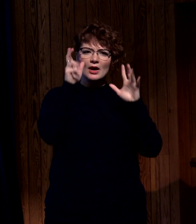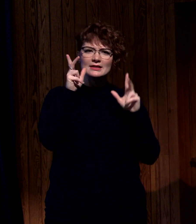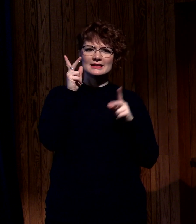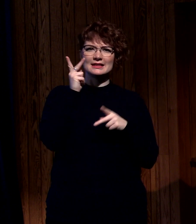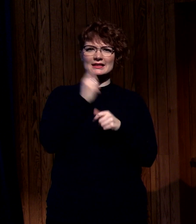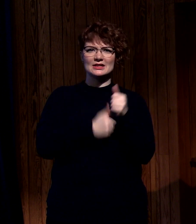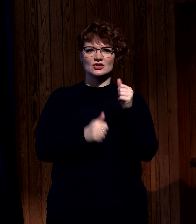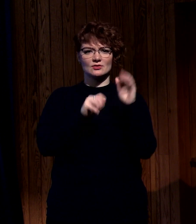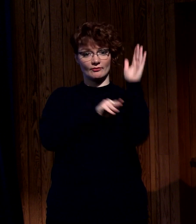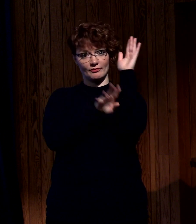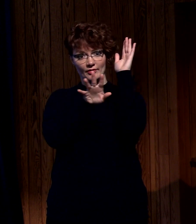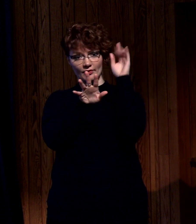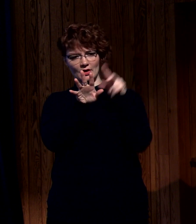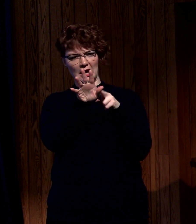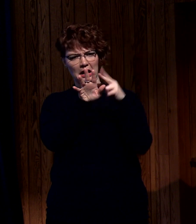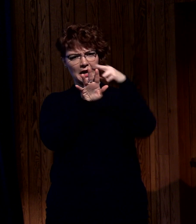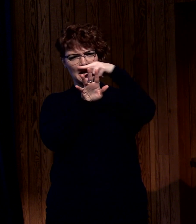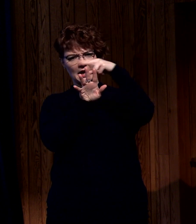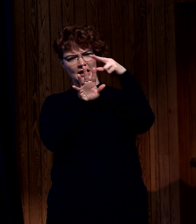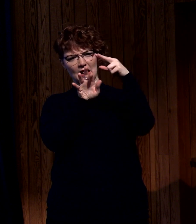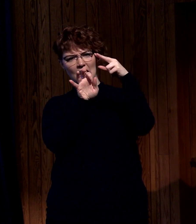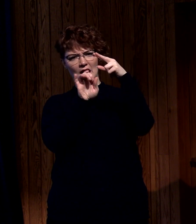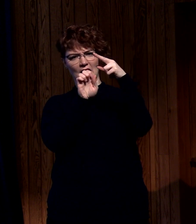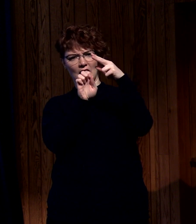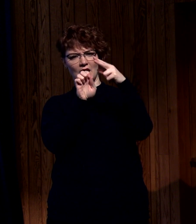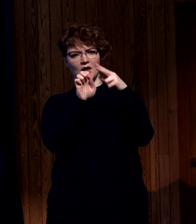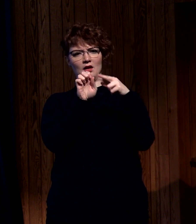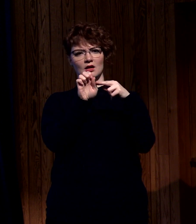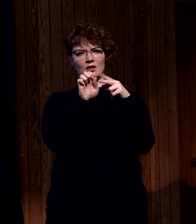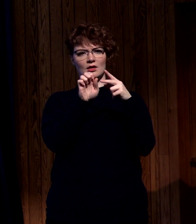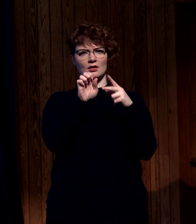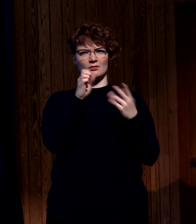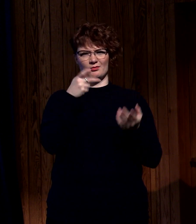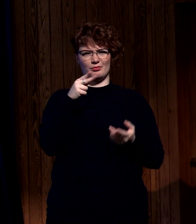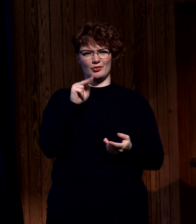bearing fruit is pruned. And we know that this makes sense